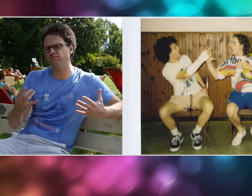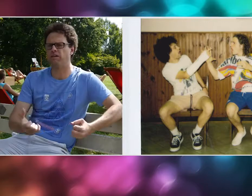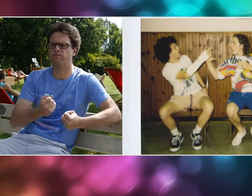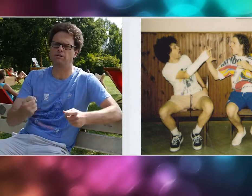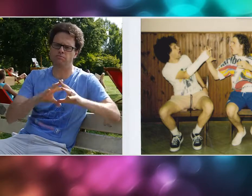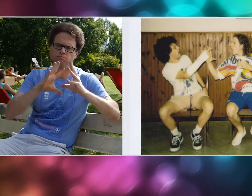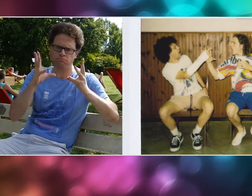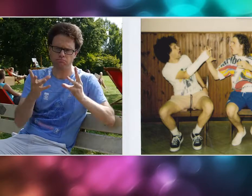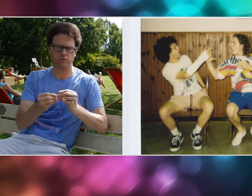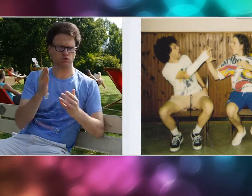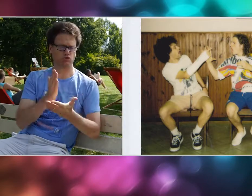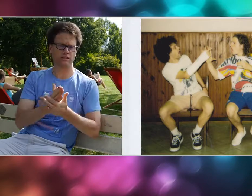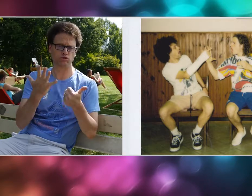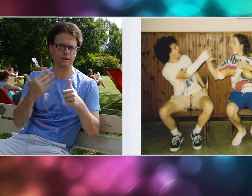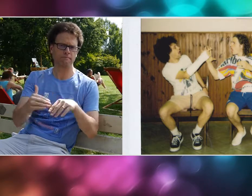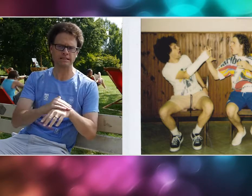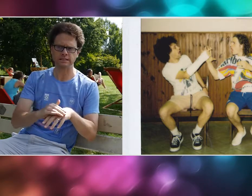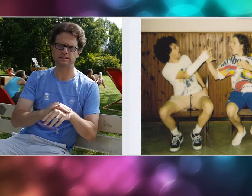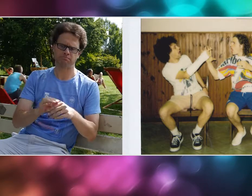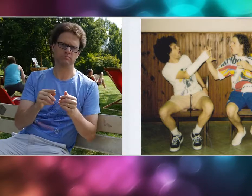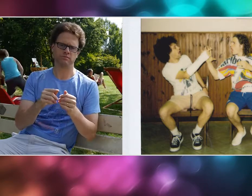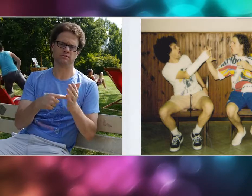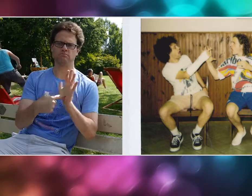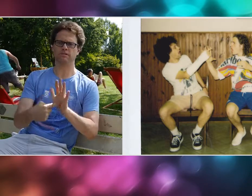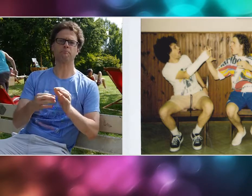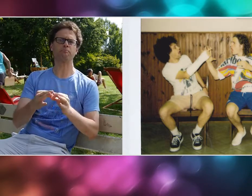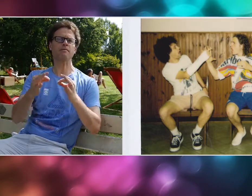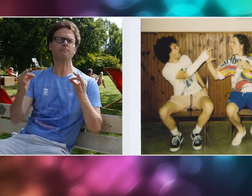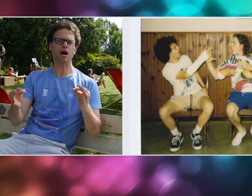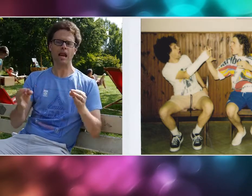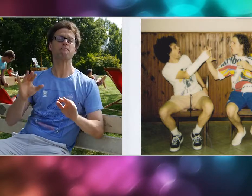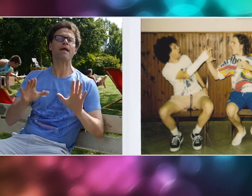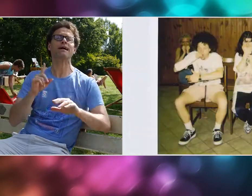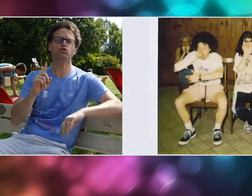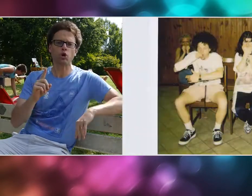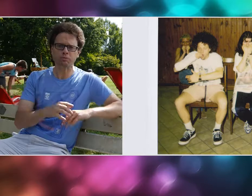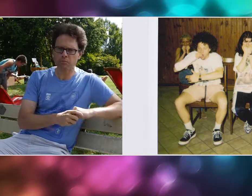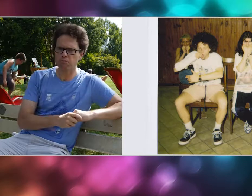For six months, we practiced pantomime for the premiere.